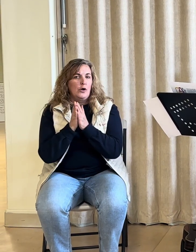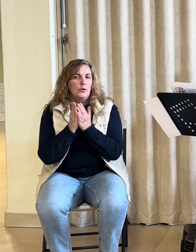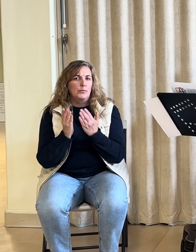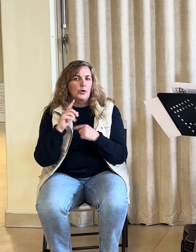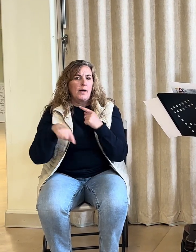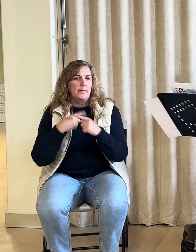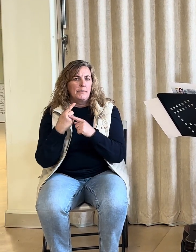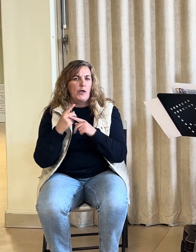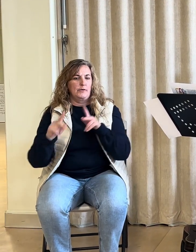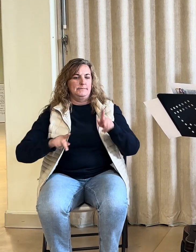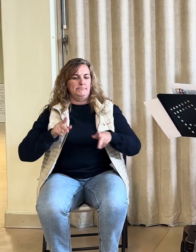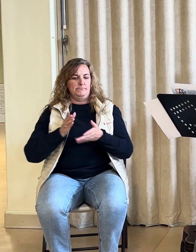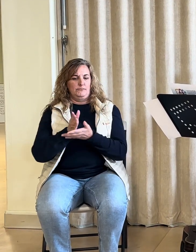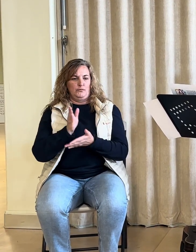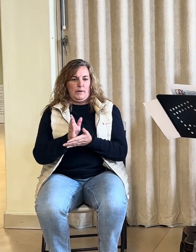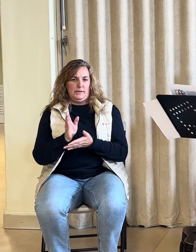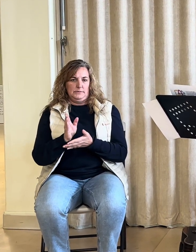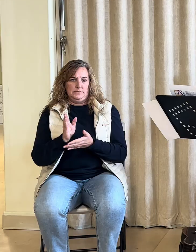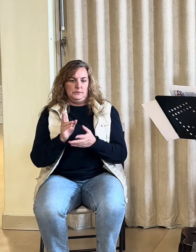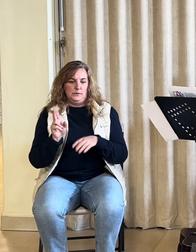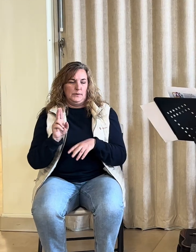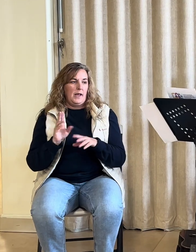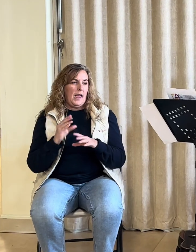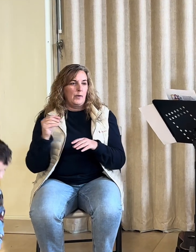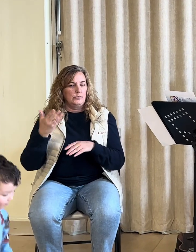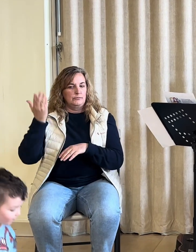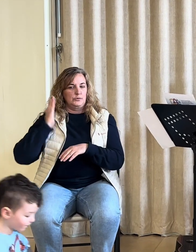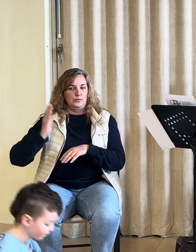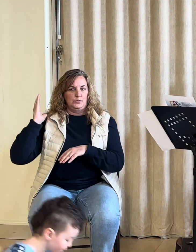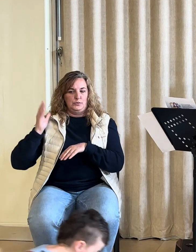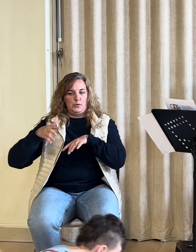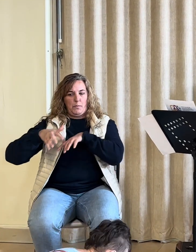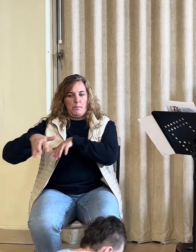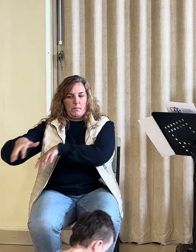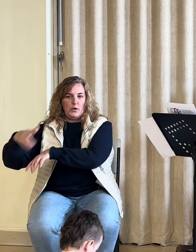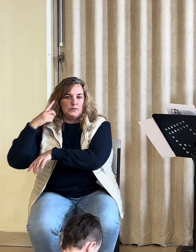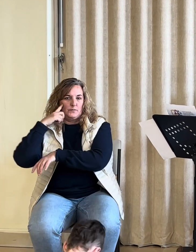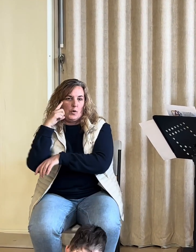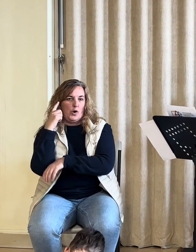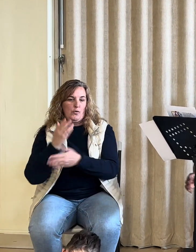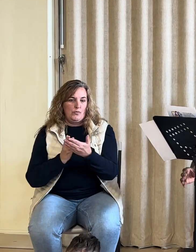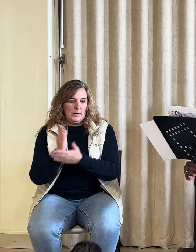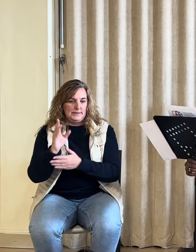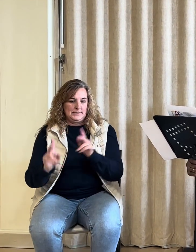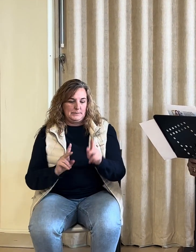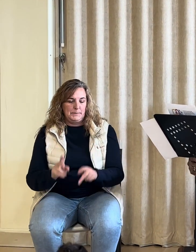movements and how we used to march for our rights, rights as people. Let's get in it.